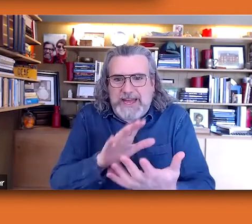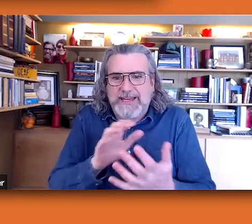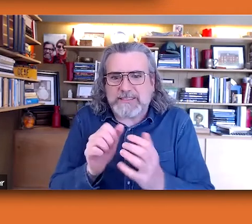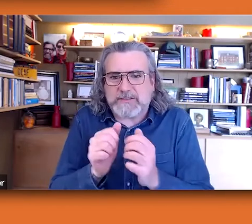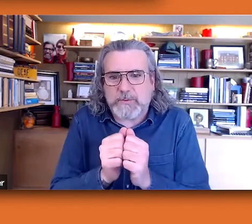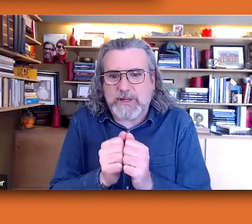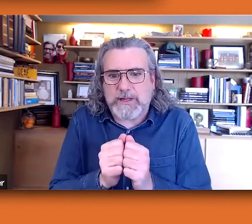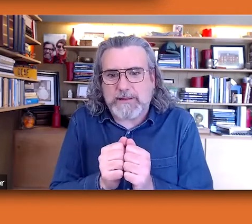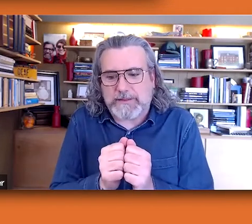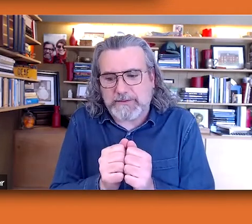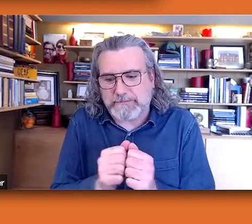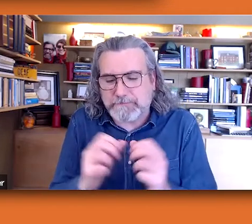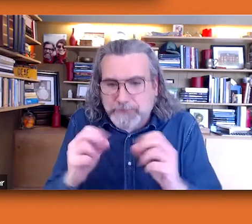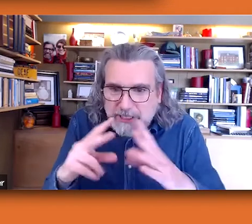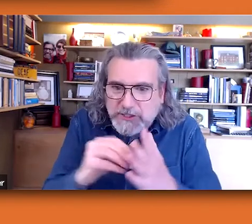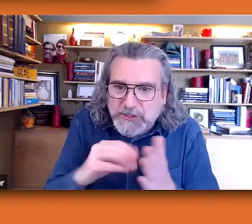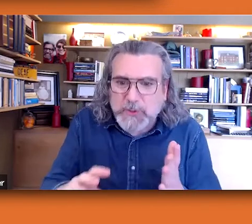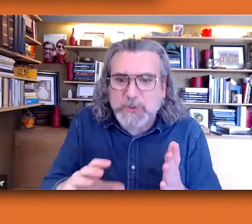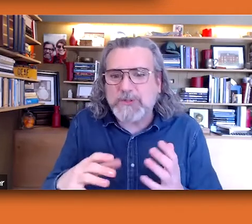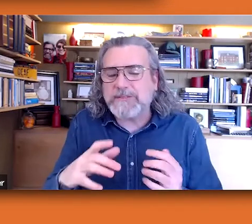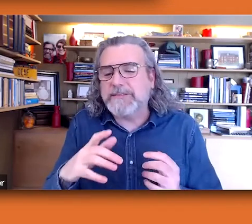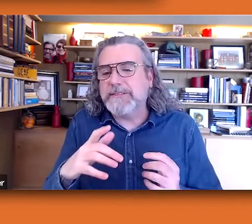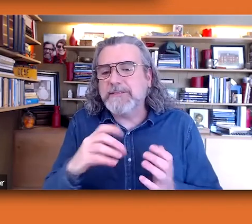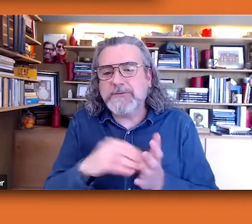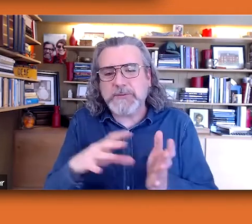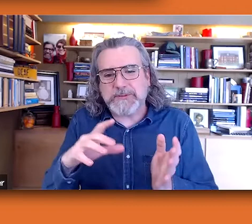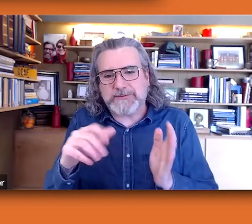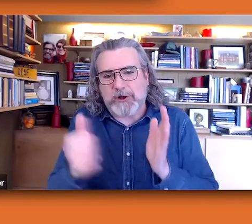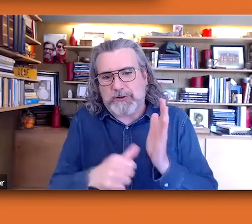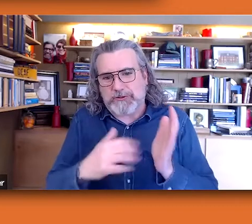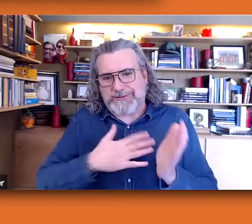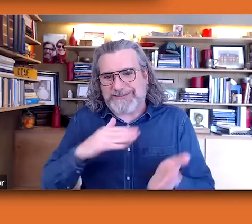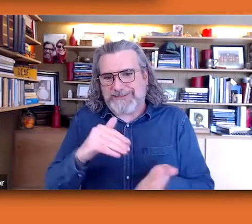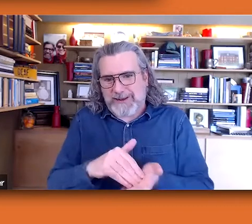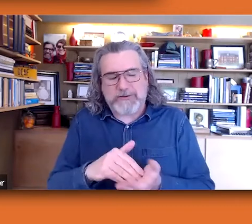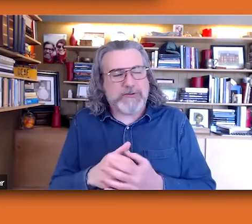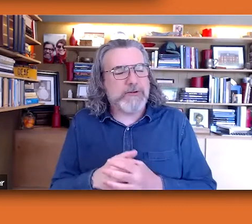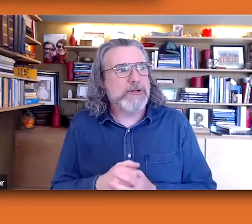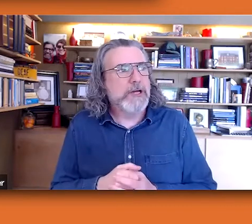Peter: Sure. I have faced those issues myself with collaborators and then also with